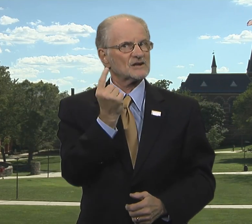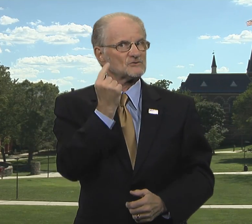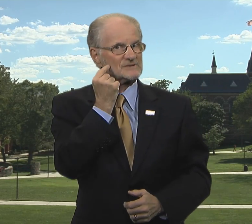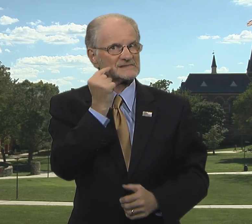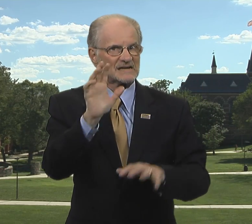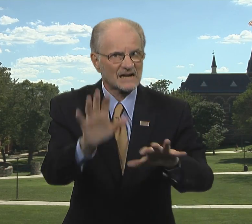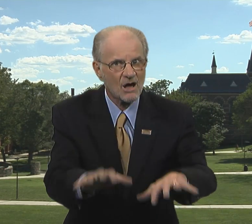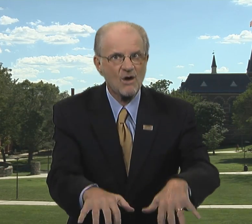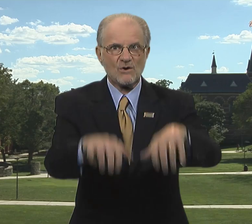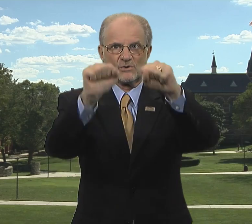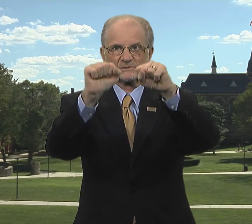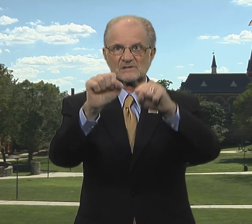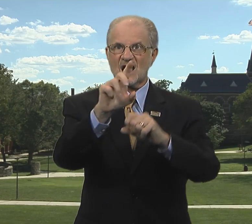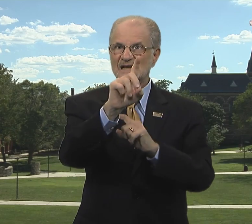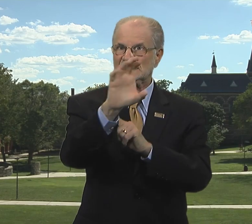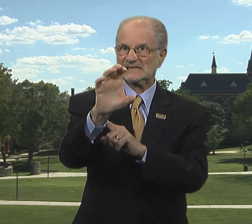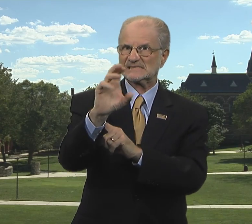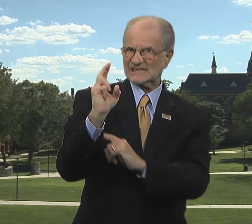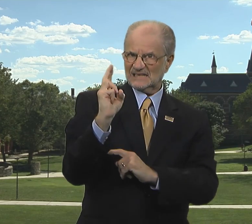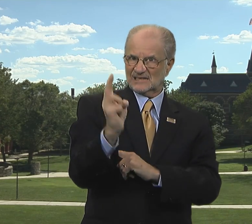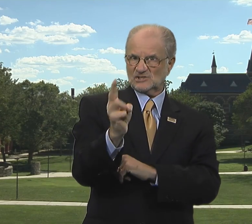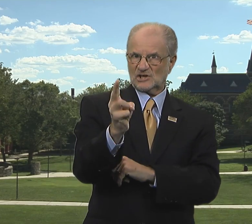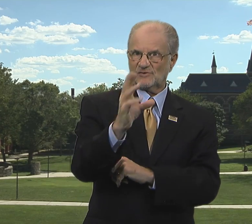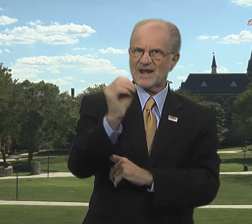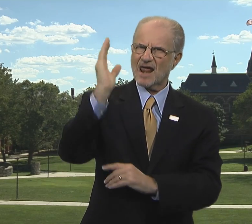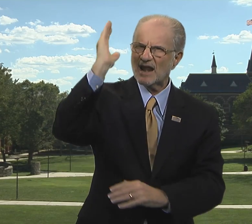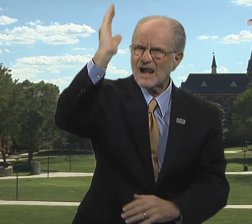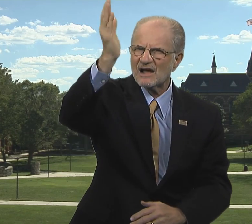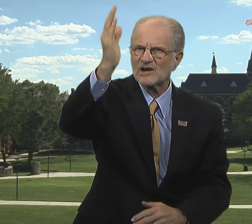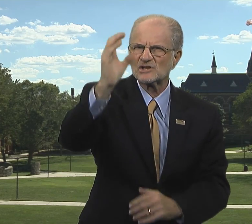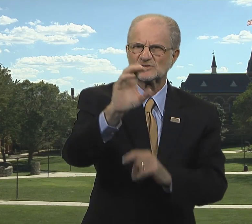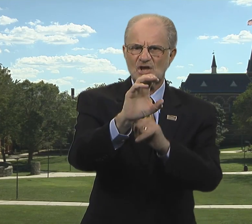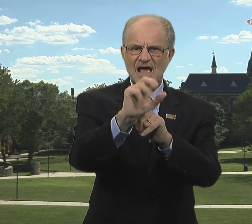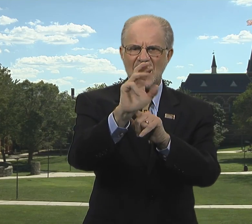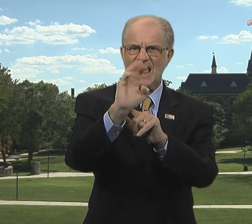Gallaudet recently hosted D.C. historian and lecturer